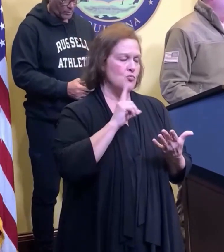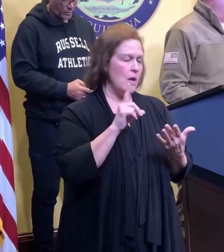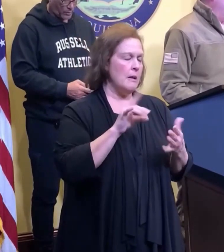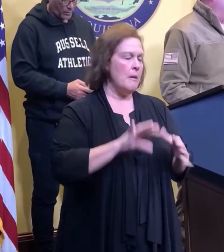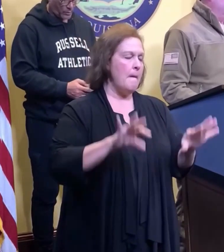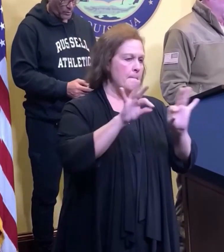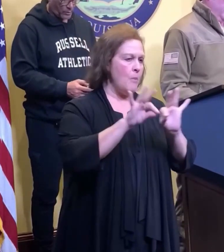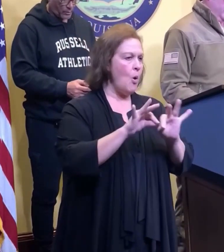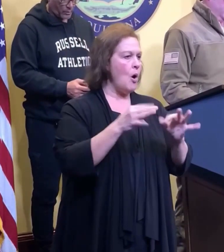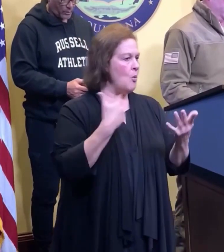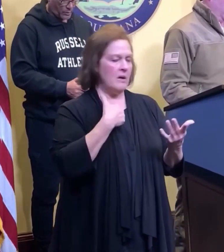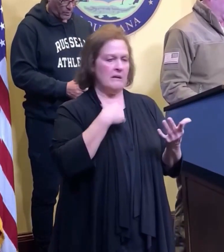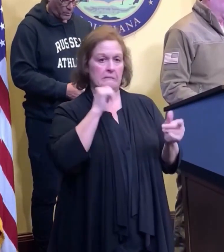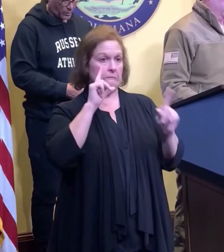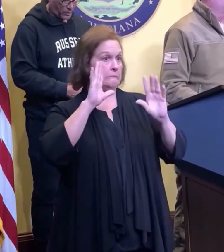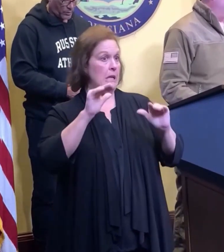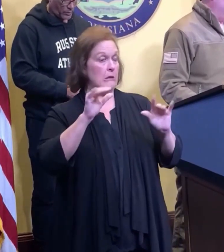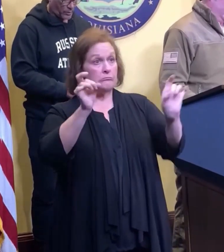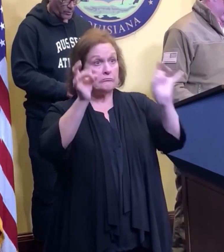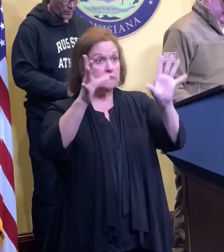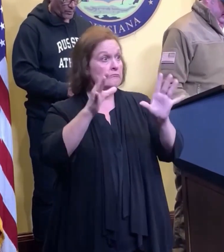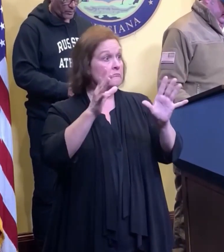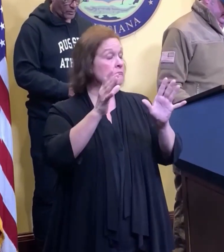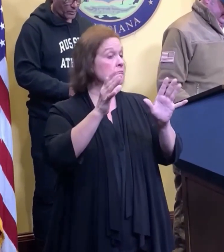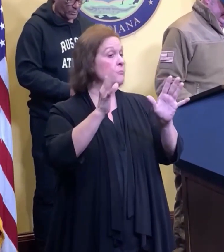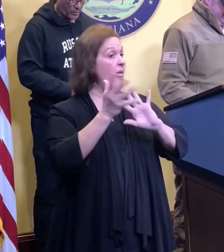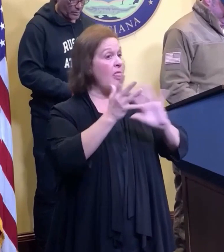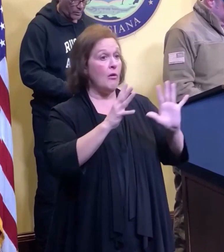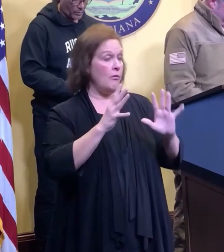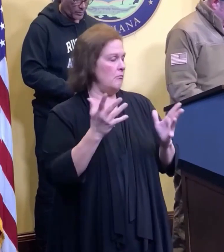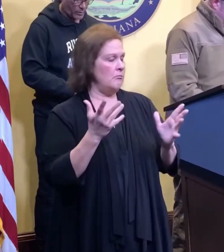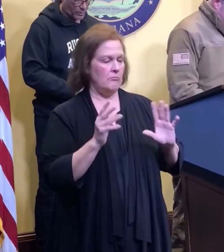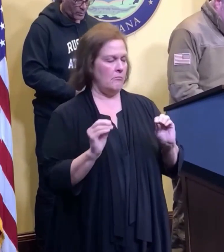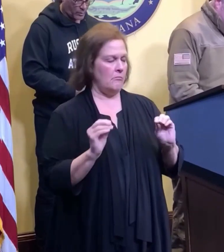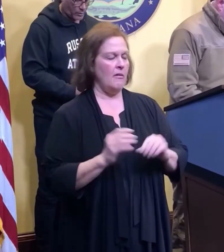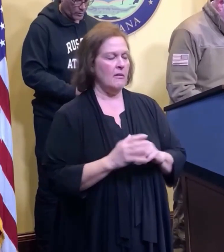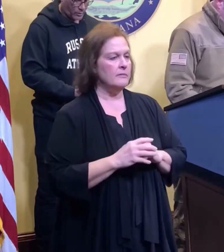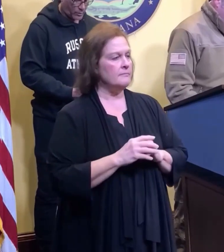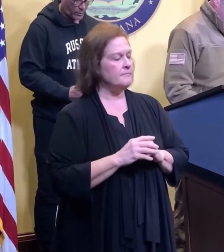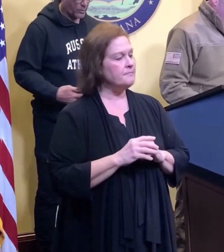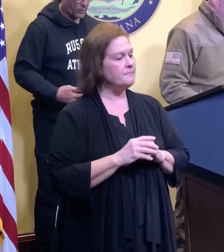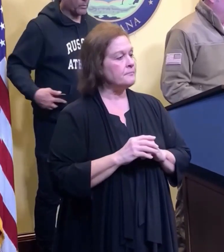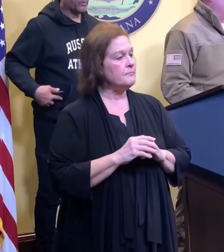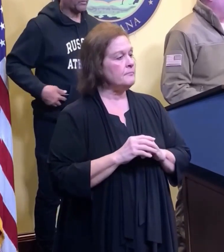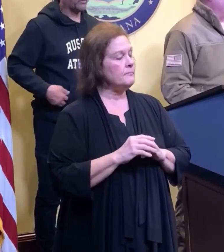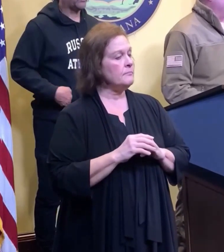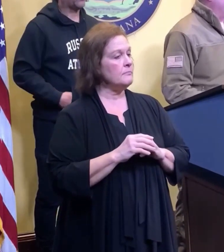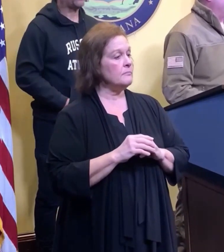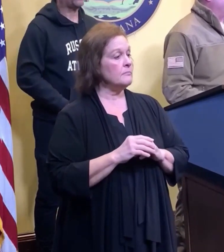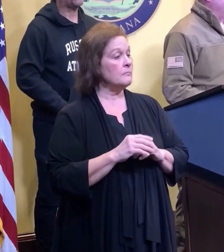we're not anticipating any severe weather through sunday um really what we're observing is that